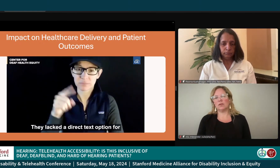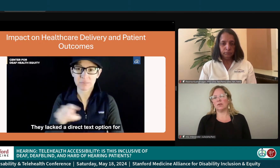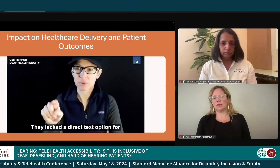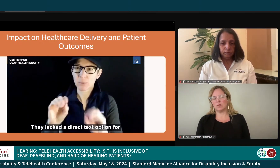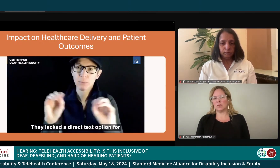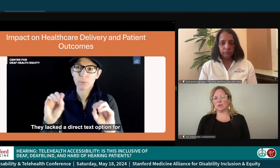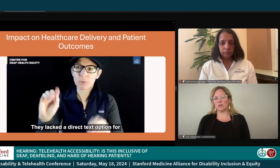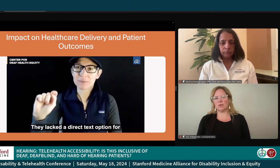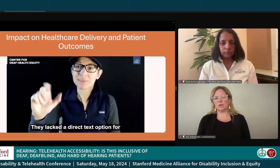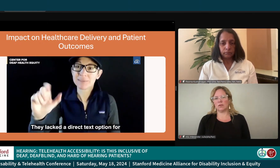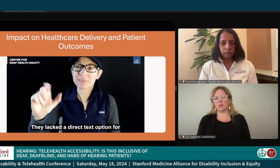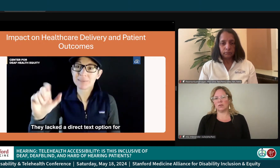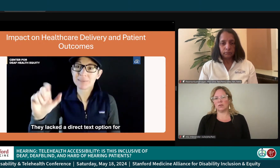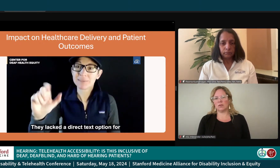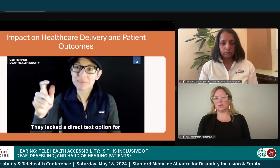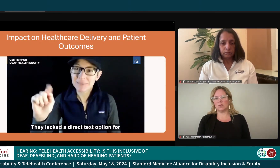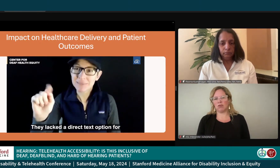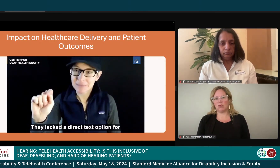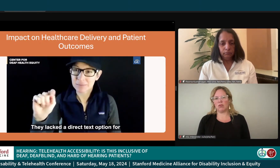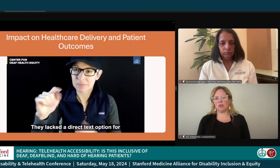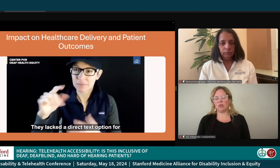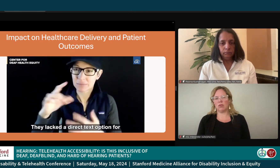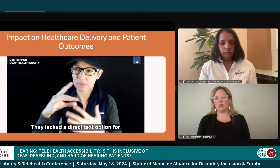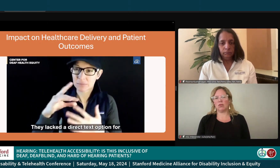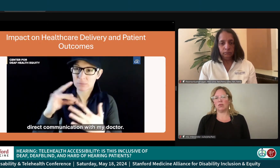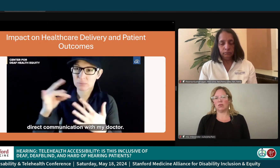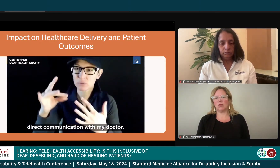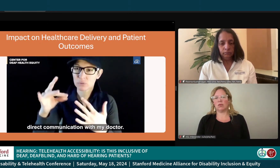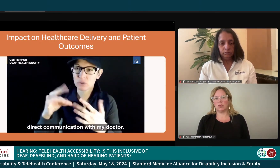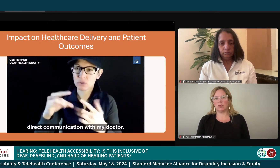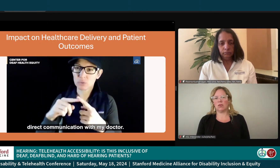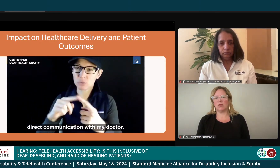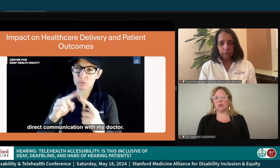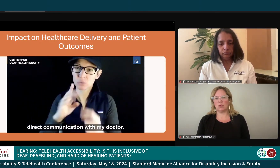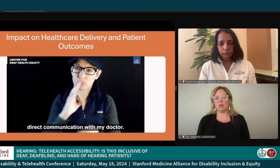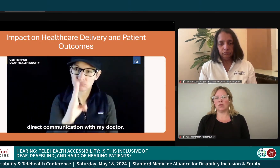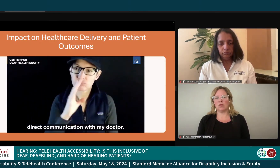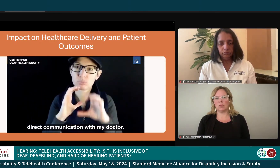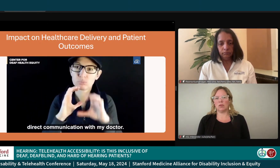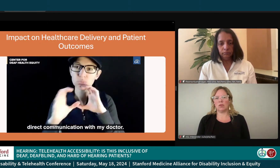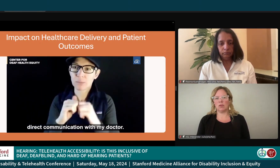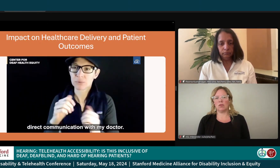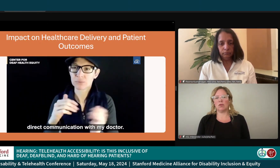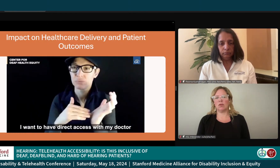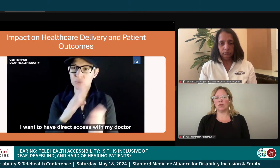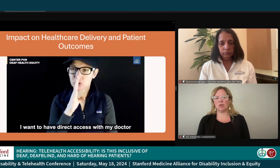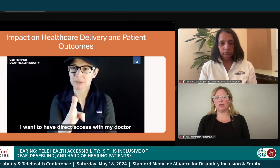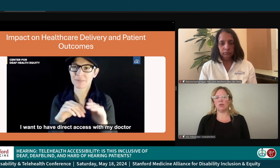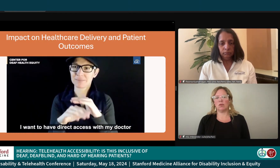on screen, the lack of a text option for direct communication with my doctor. I